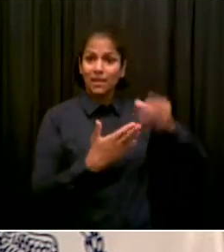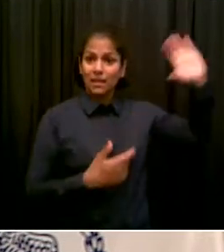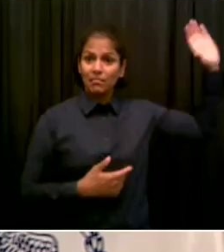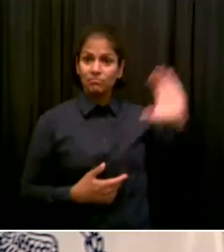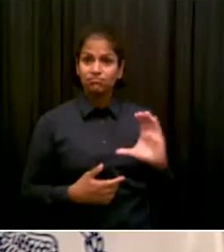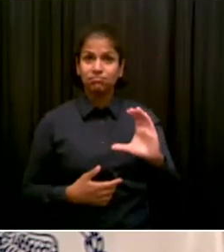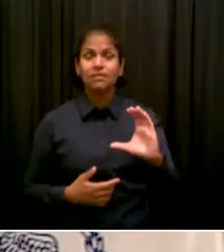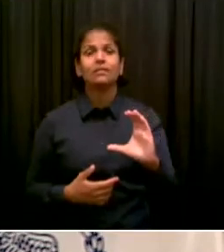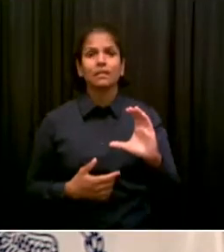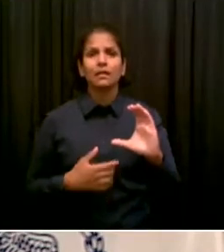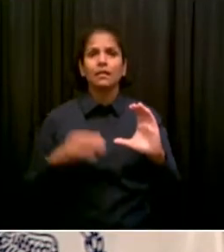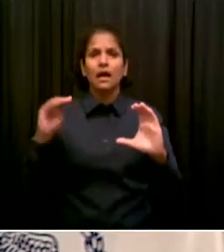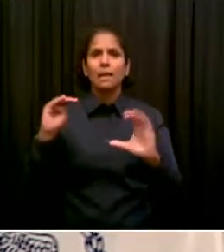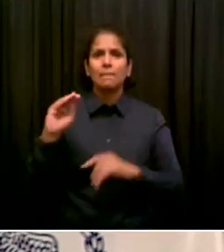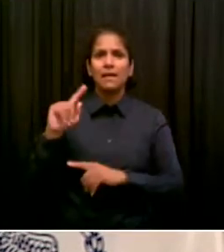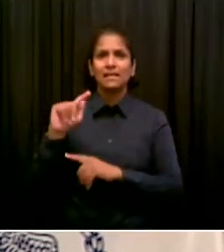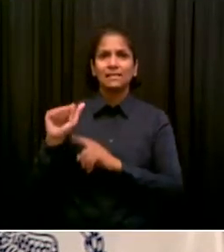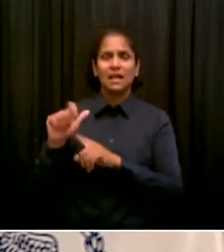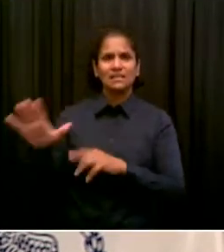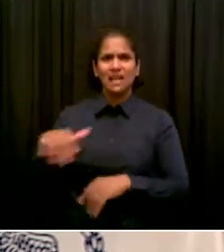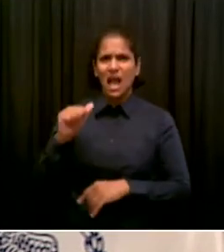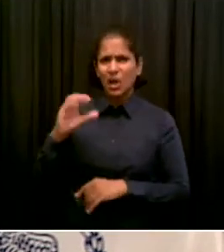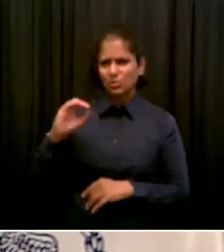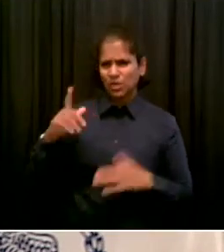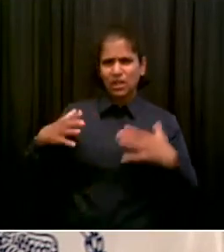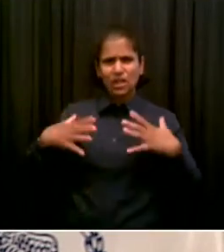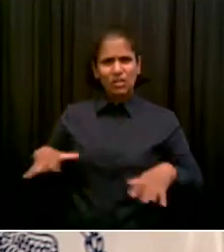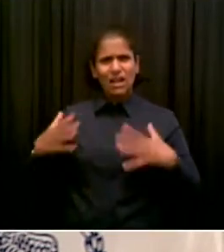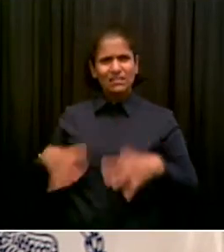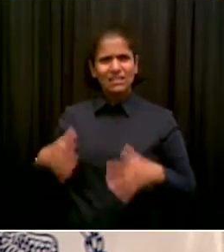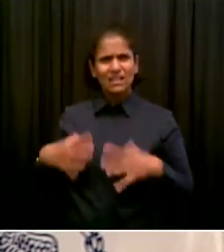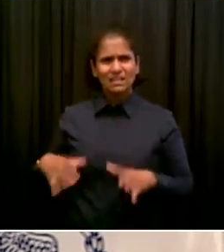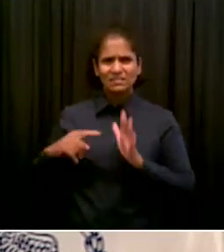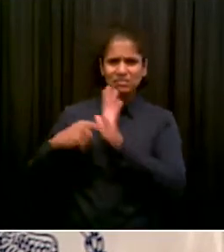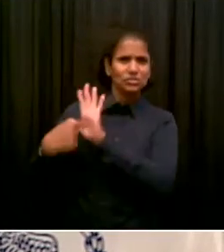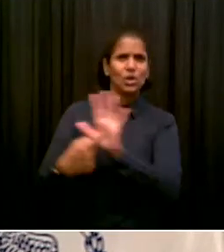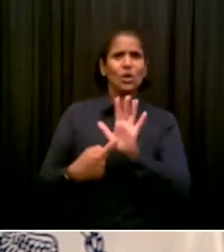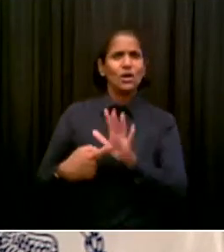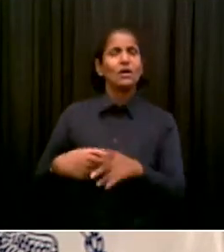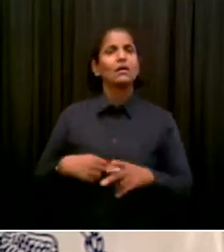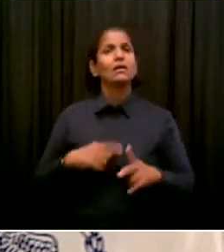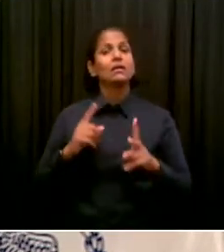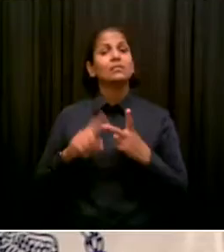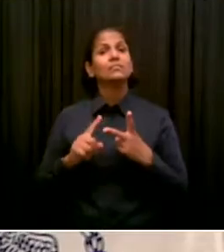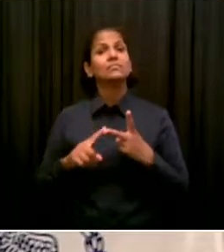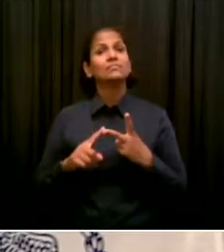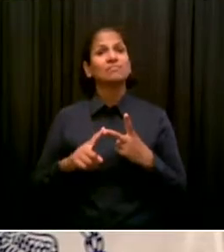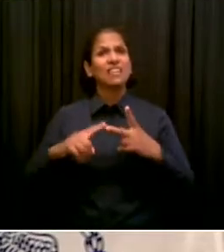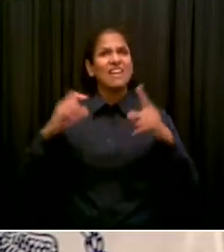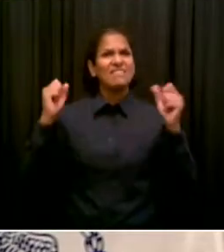WHAT DID YOU THINK OF WHAT AOC WAS WEARING AND IS SHE RIGHT TO